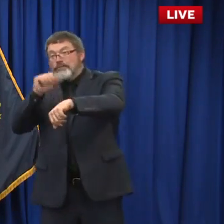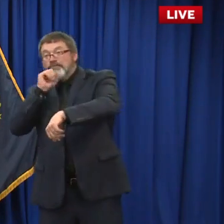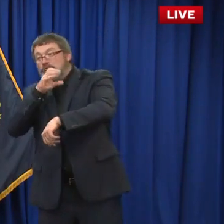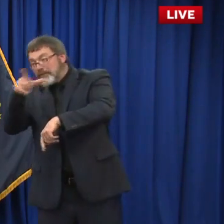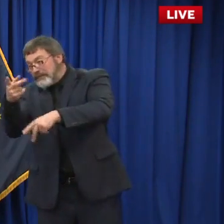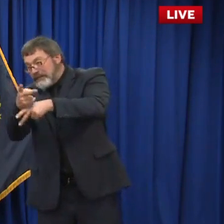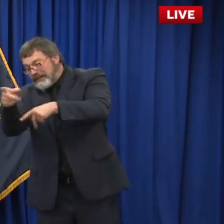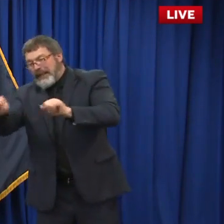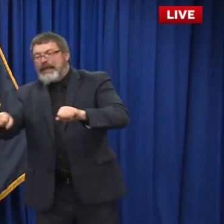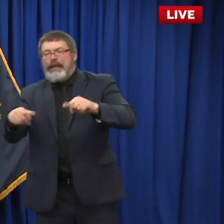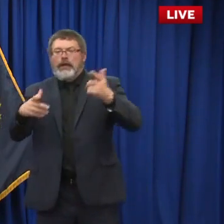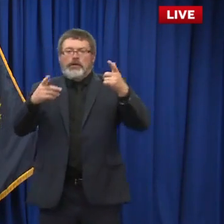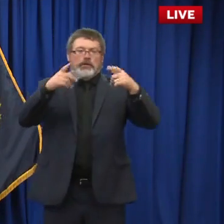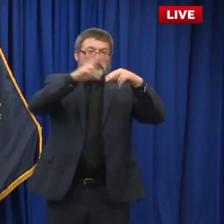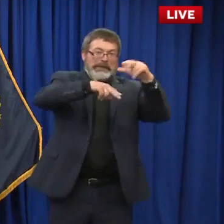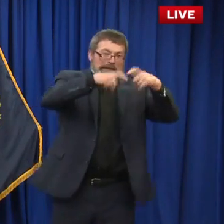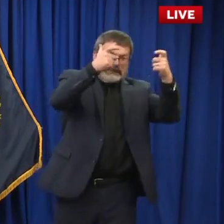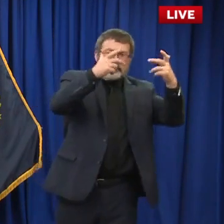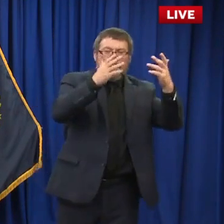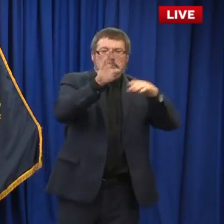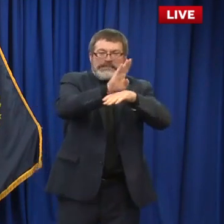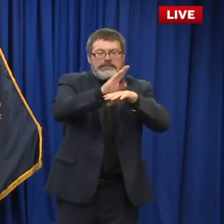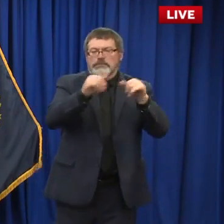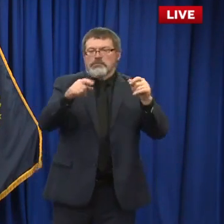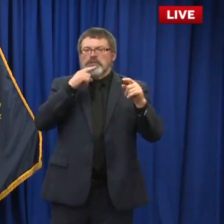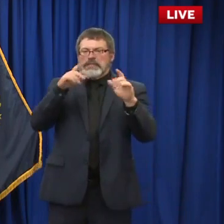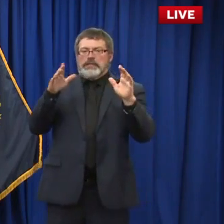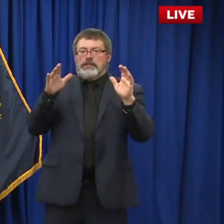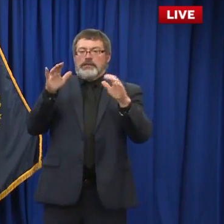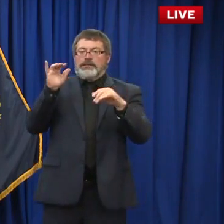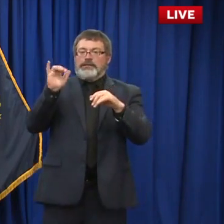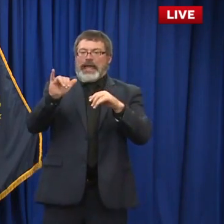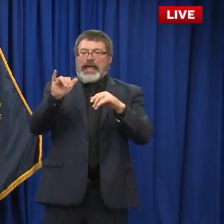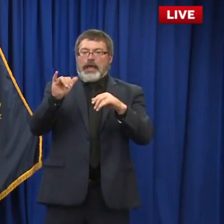LONG-TERM CARE FACILITIES, IT COULD BE SCHOOLS, A VARIETY OF DIFFERENT PLACES. SPECIFICALLY LONG-TERM CARE.